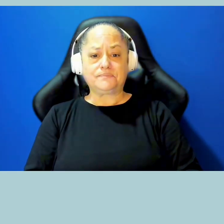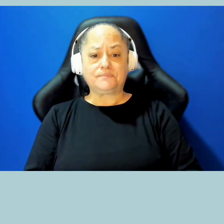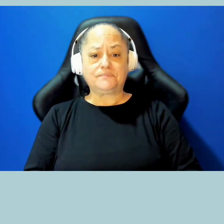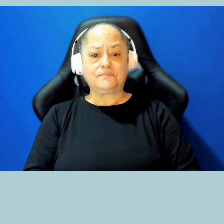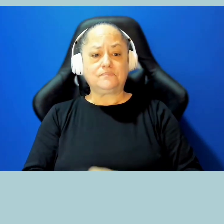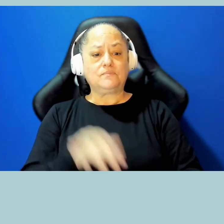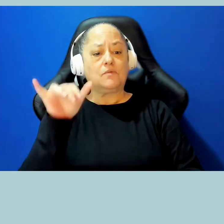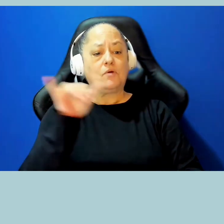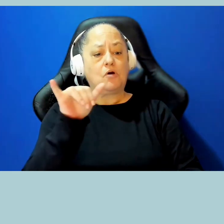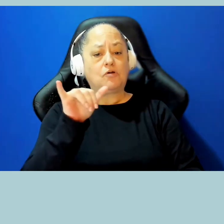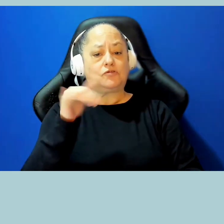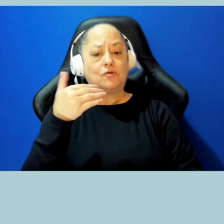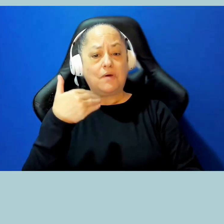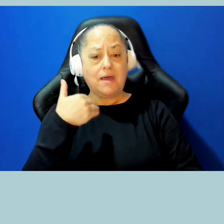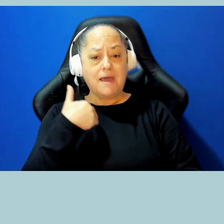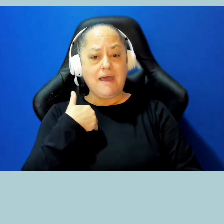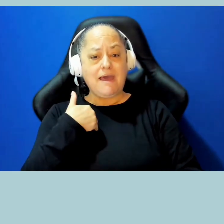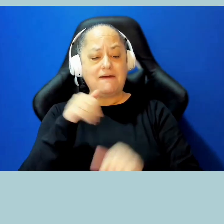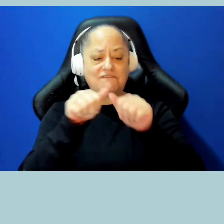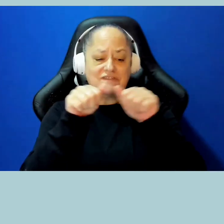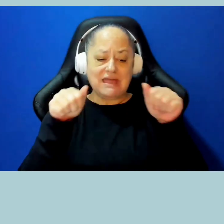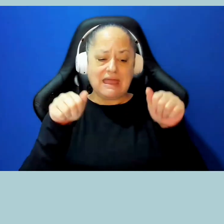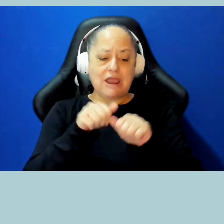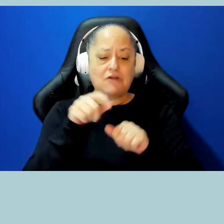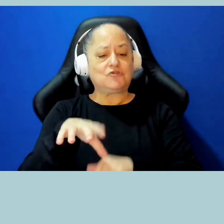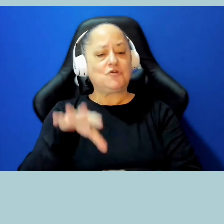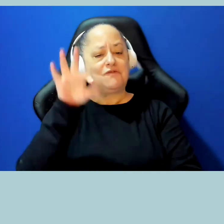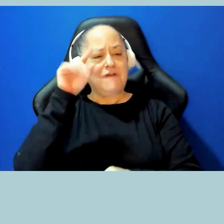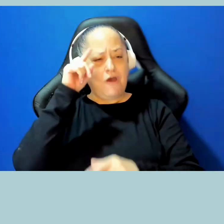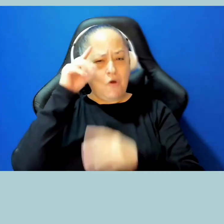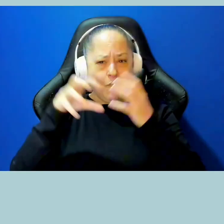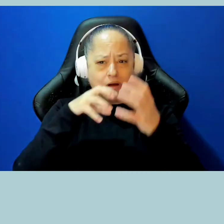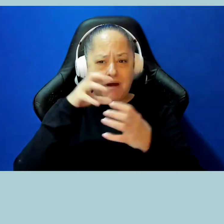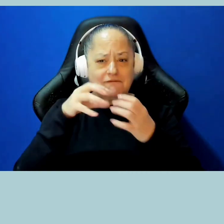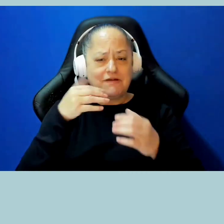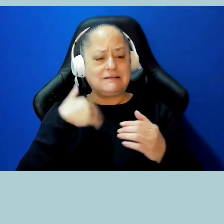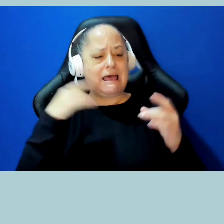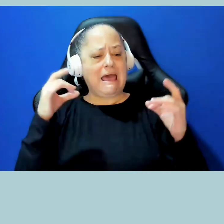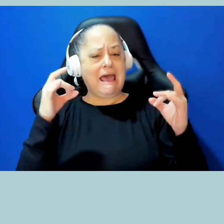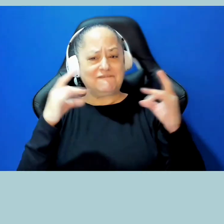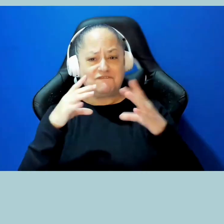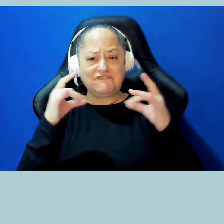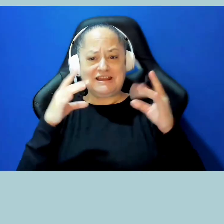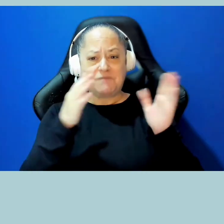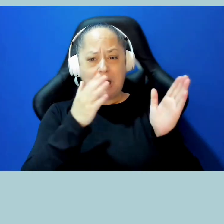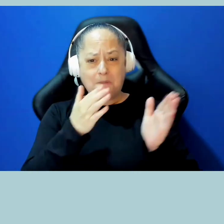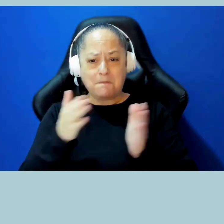have kind of areas you've found confusing or have feedback on the on the plan i think that would be also